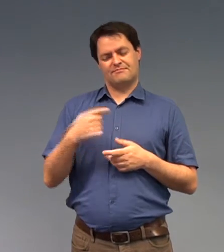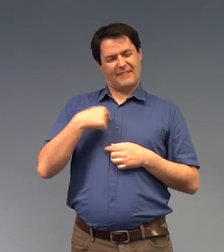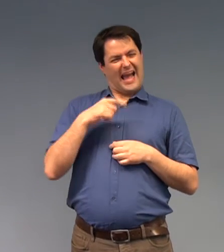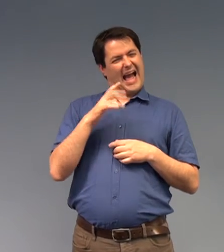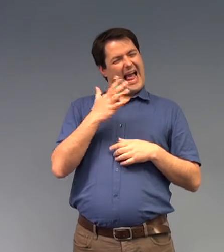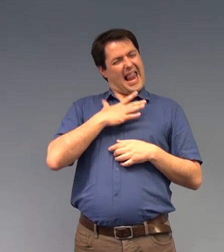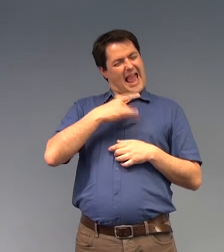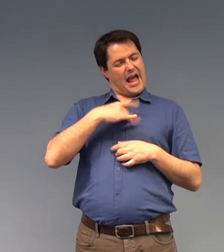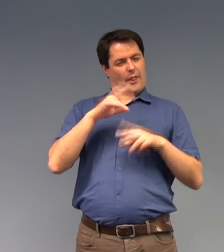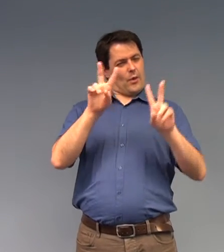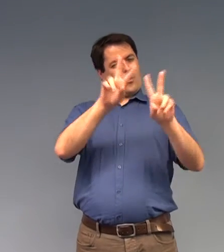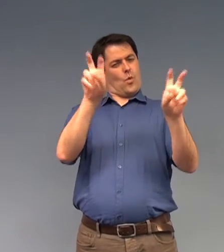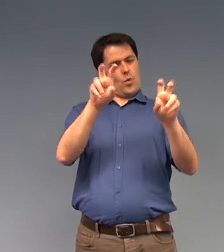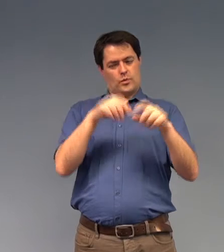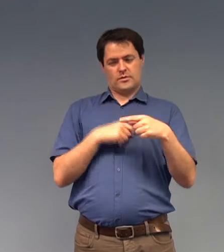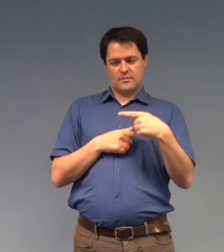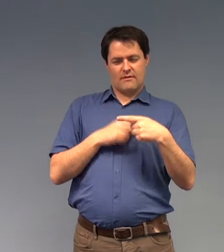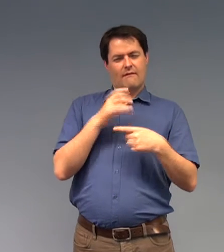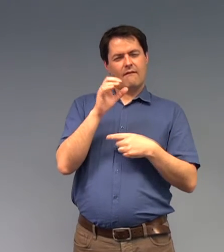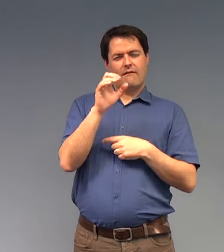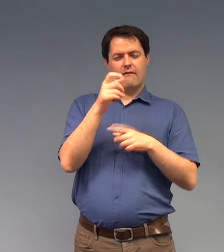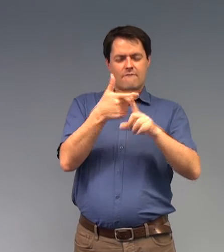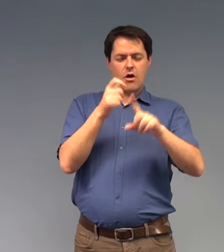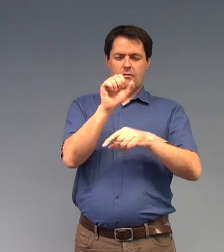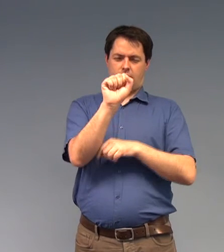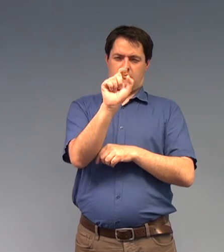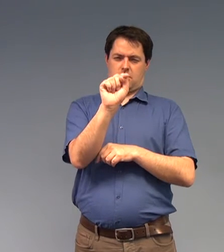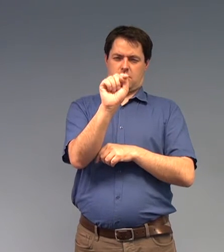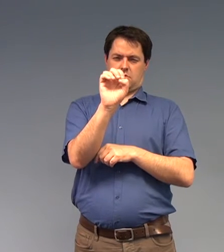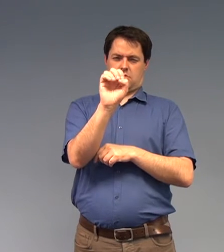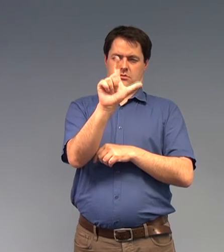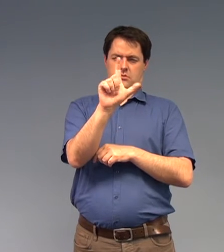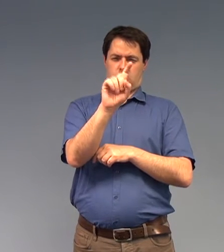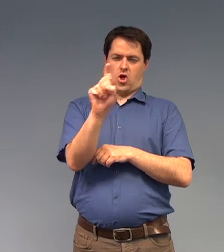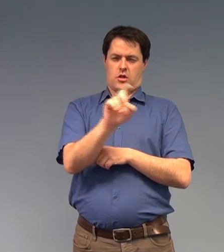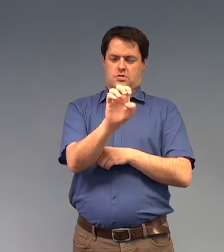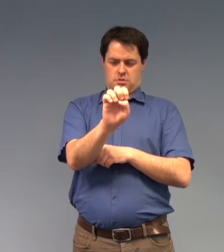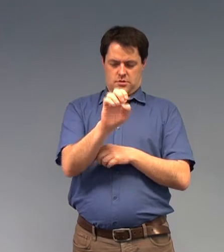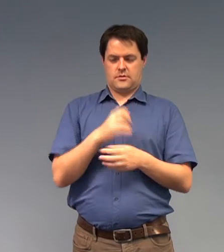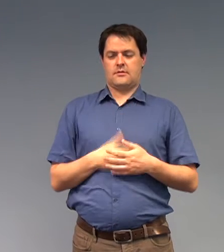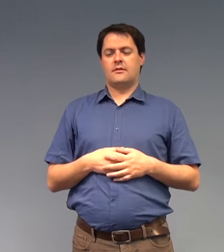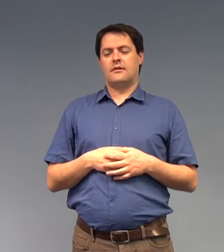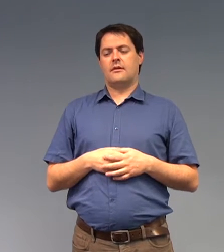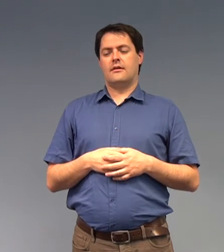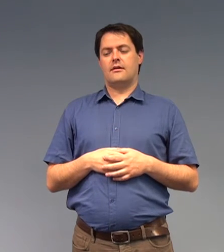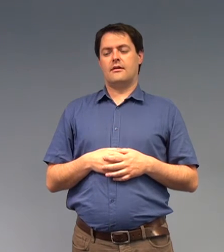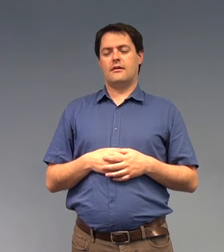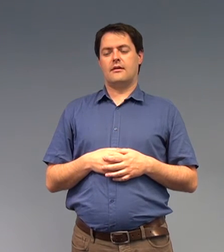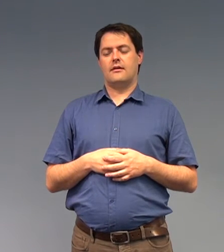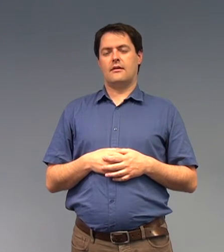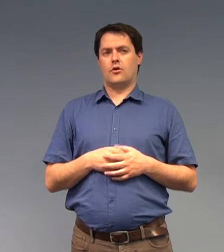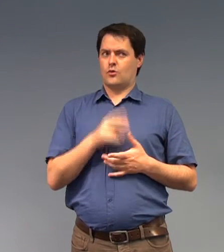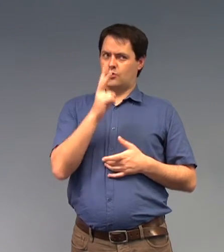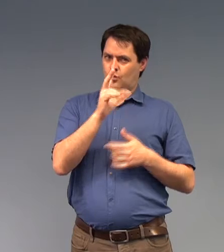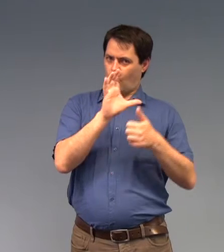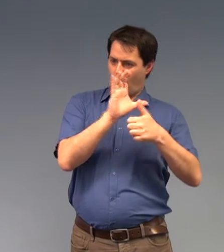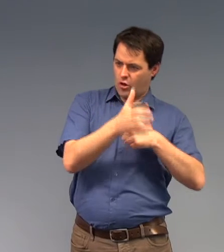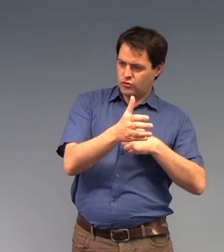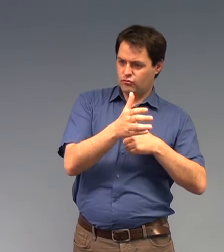what do we think we're doing? And I like this quote that you can see on the slide from Stolze.